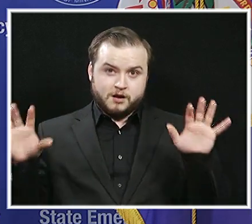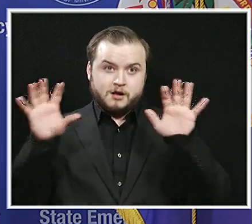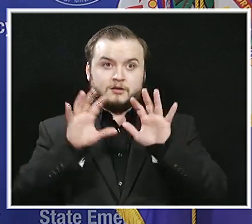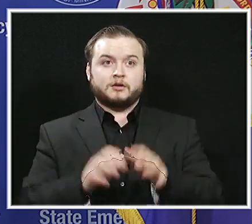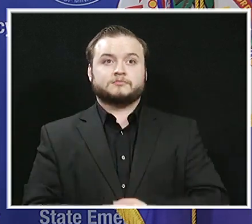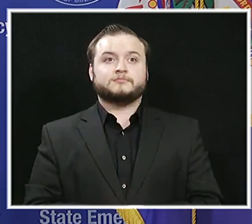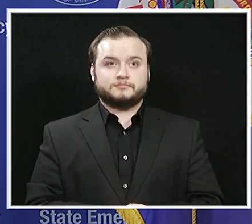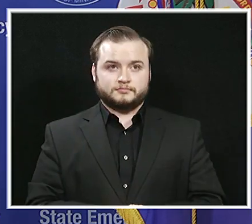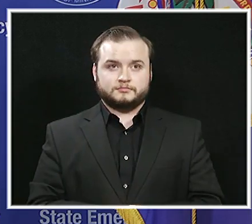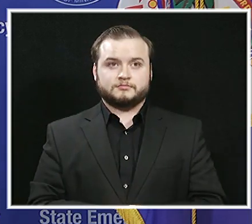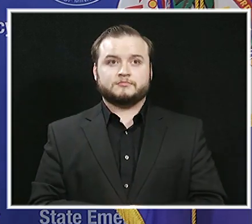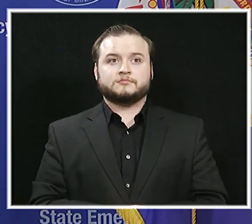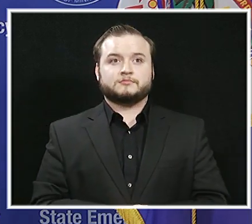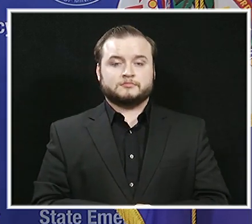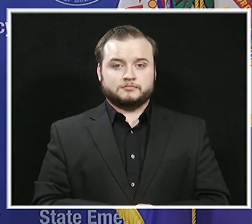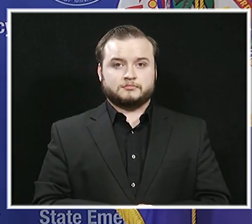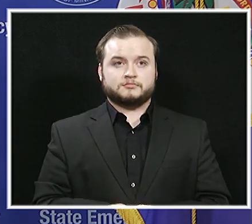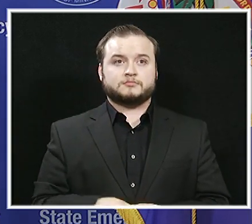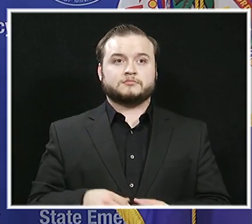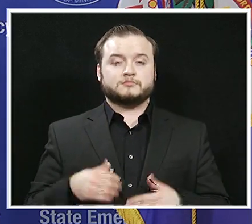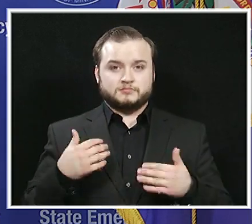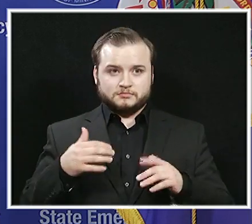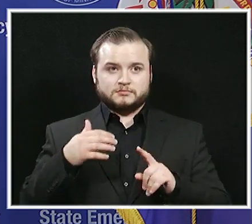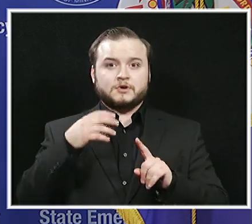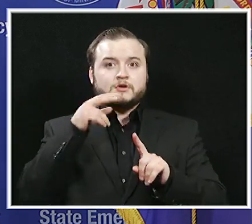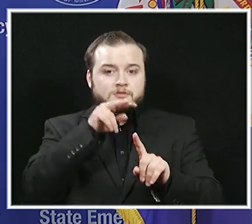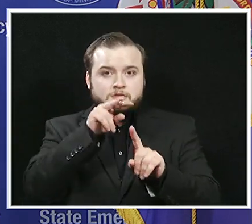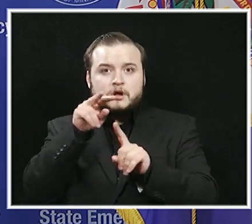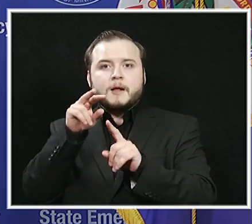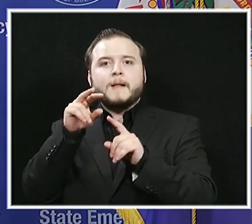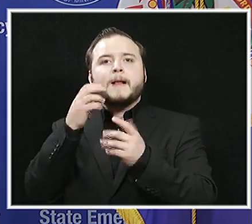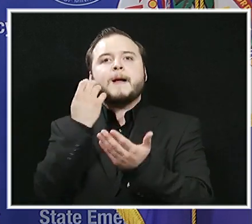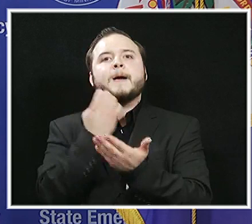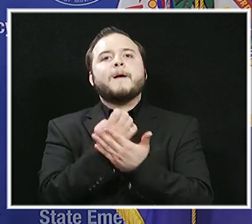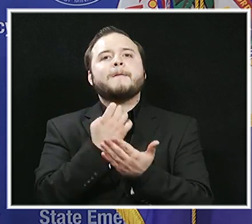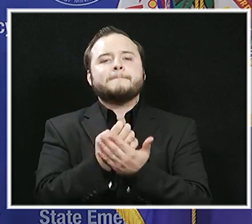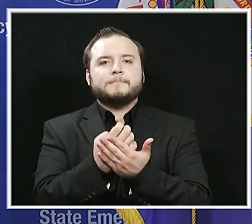in Minnesota that take it very seriously their role to provide a strong stable economy for Minnesota